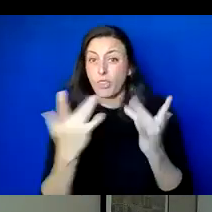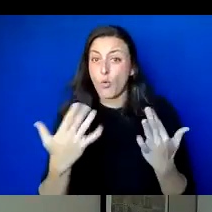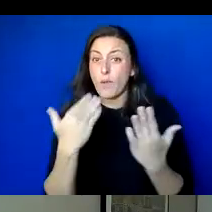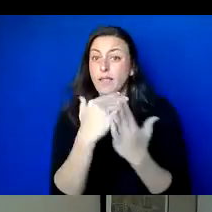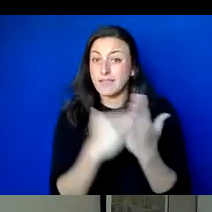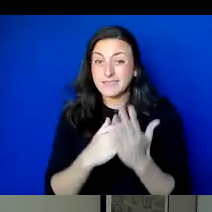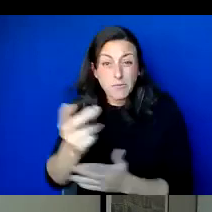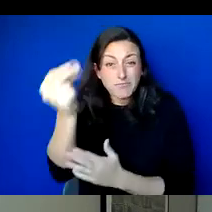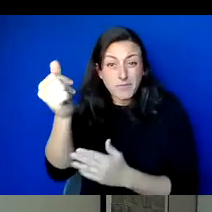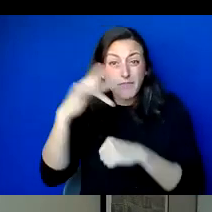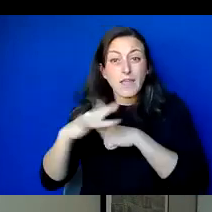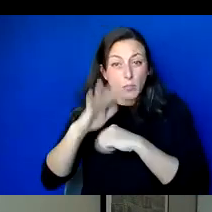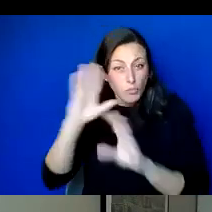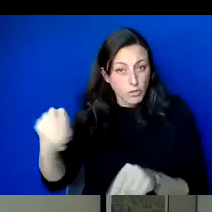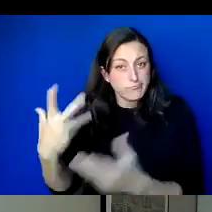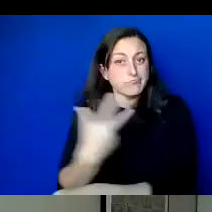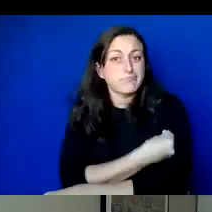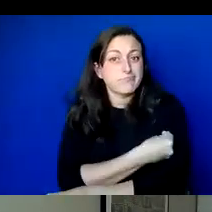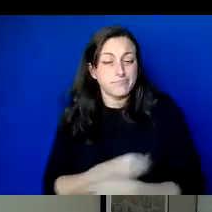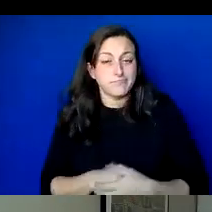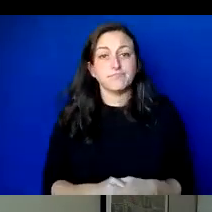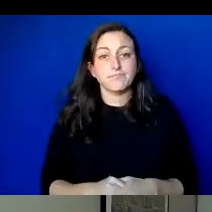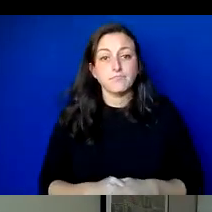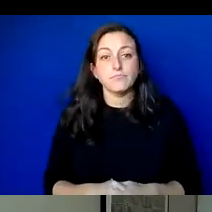Moderator: Okay, let's go to Ivan Rodriguez.